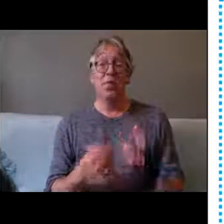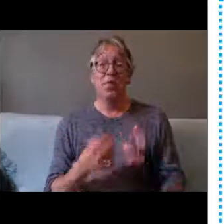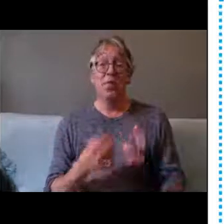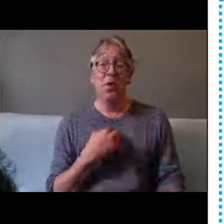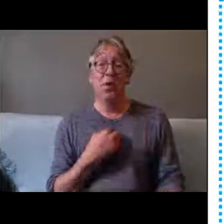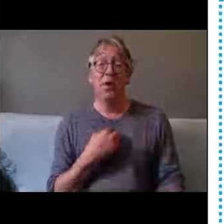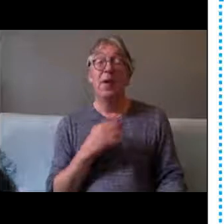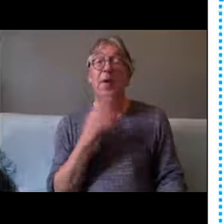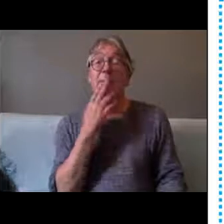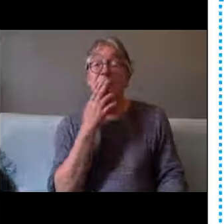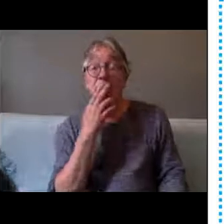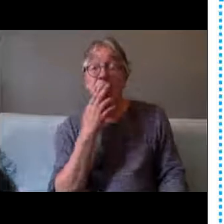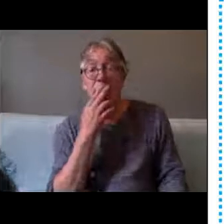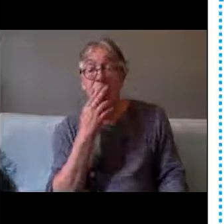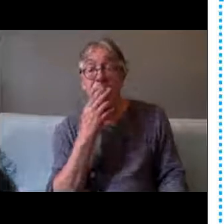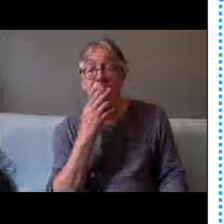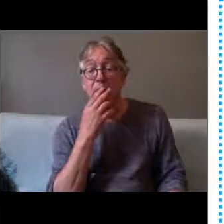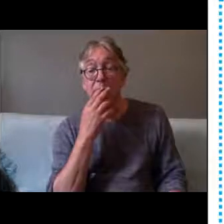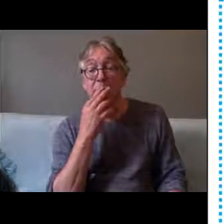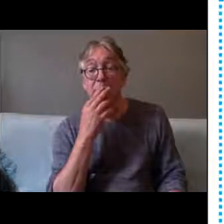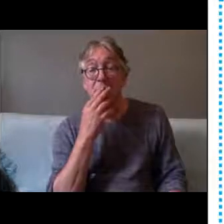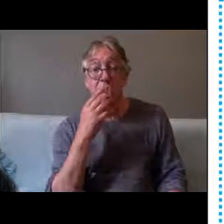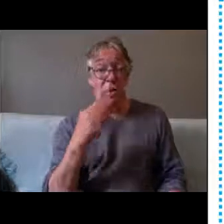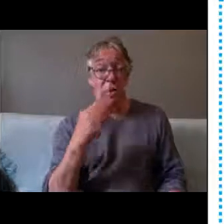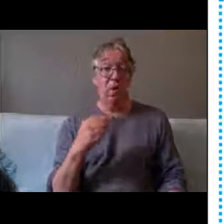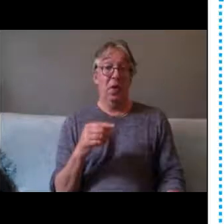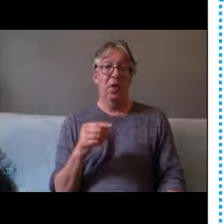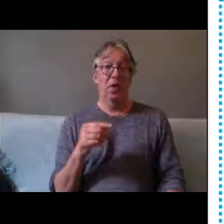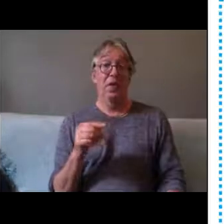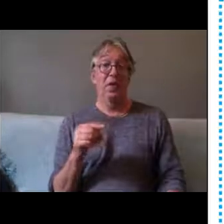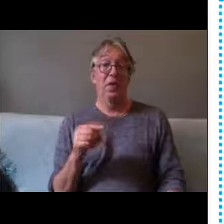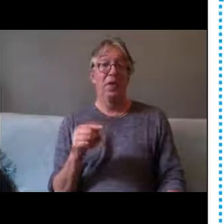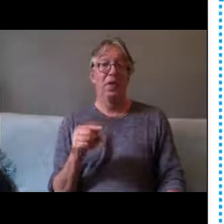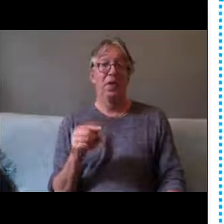volunteering is limited to working into a local organisation.